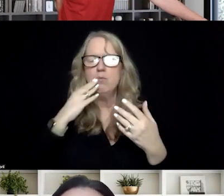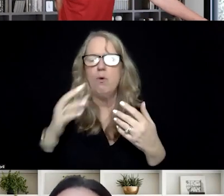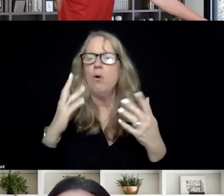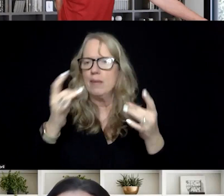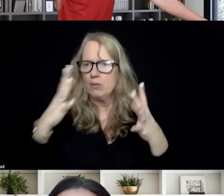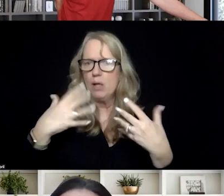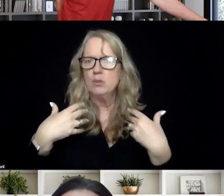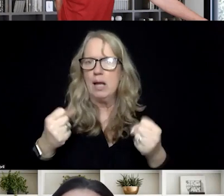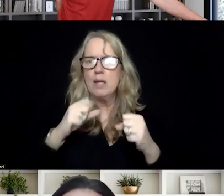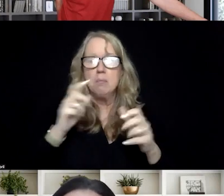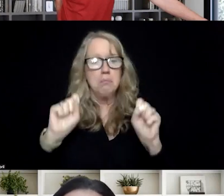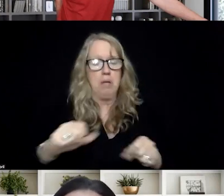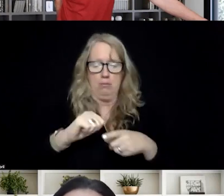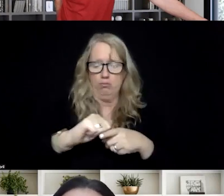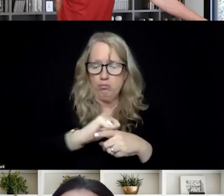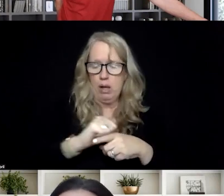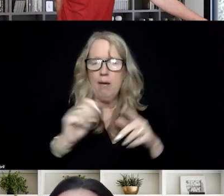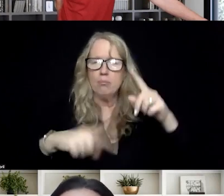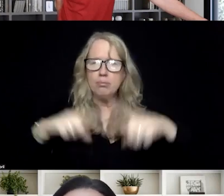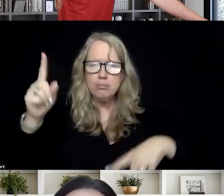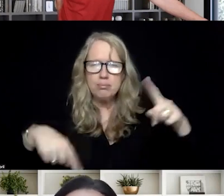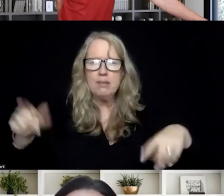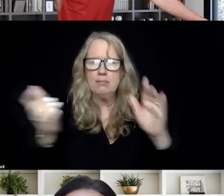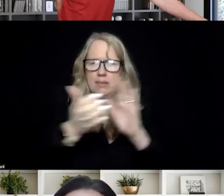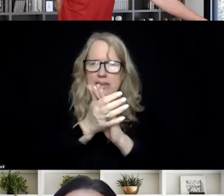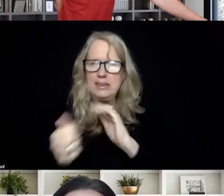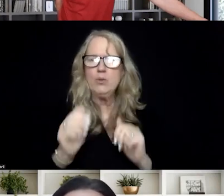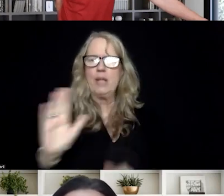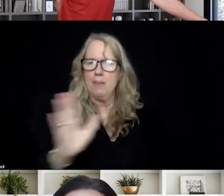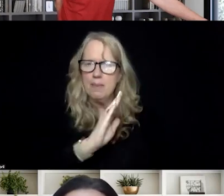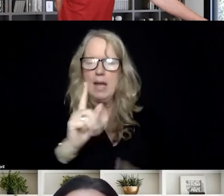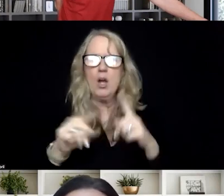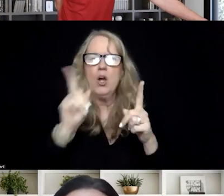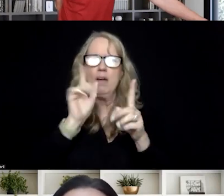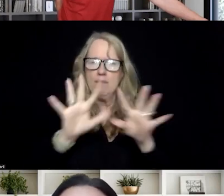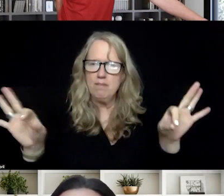COULD BE TRAINED WITH THESE SORTS OF SKILLS AND VALUES TO RESPOND